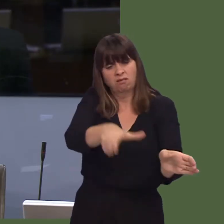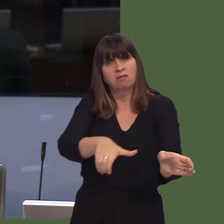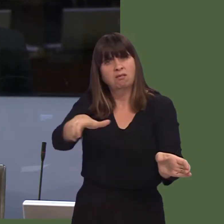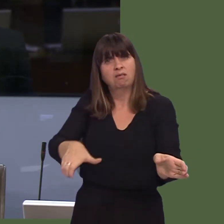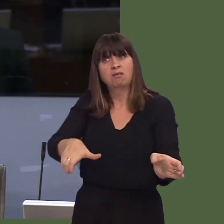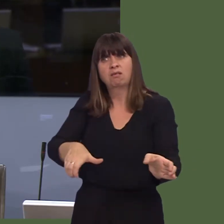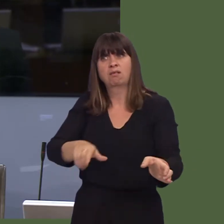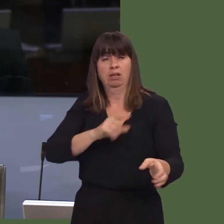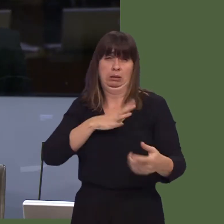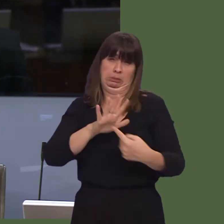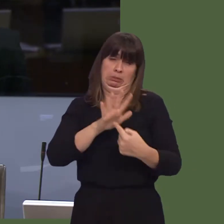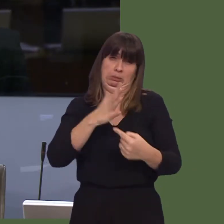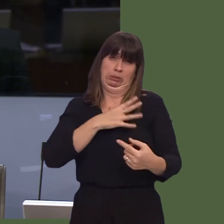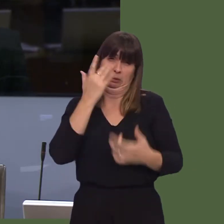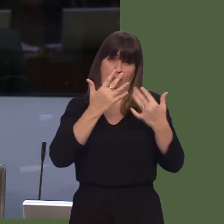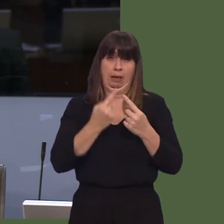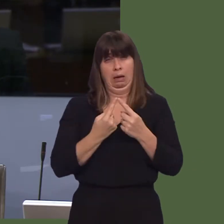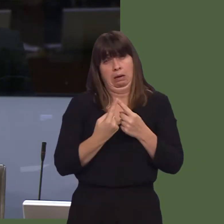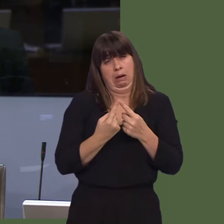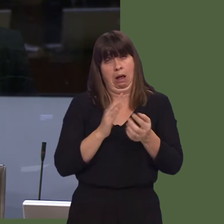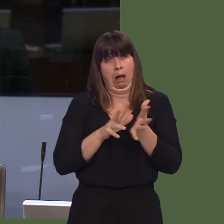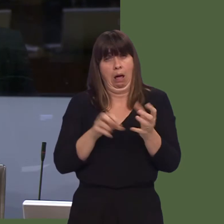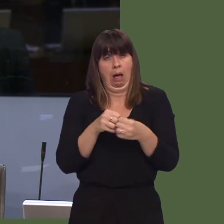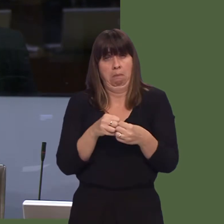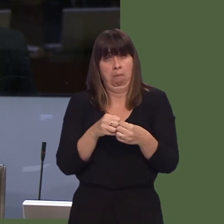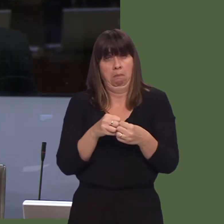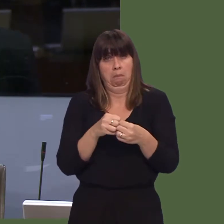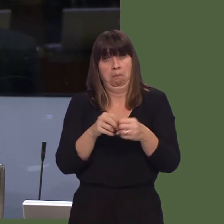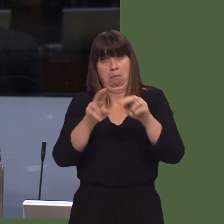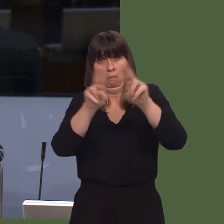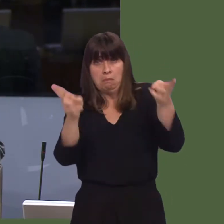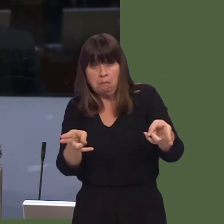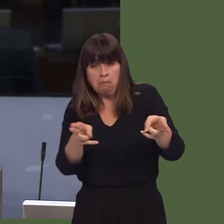parking as near as possible to the community hub has been highlighted as a priority consideration.